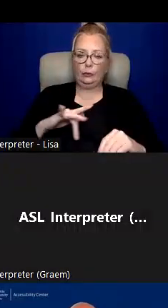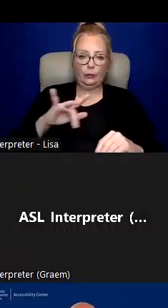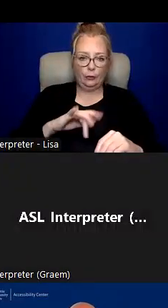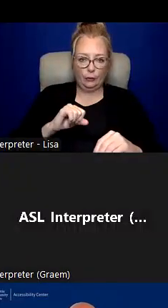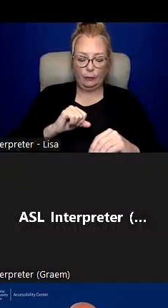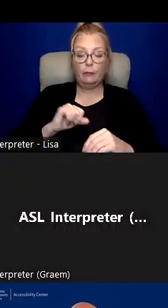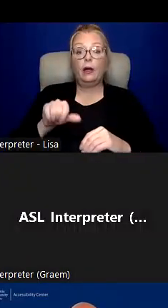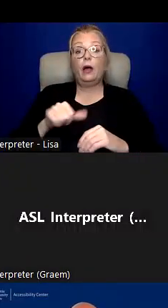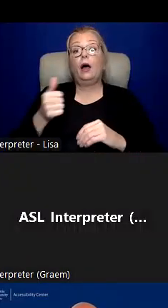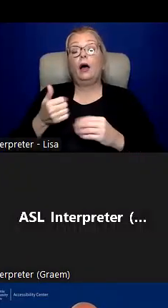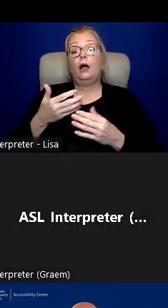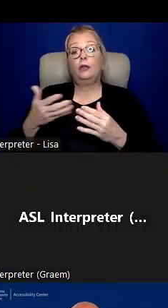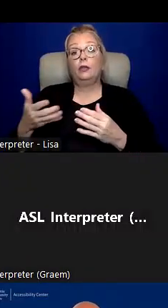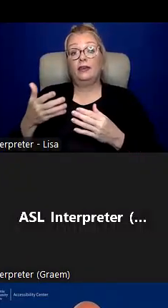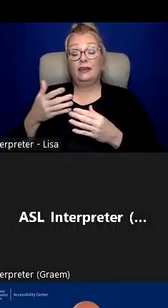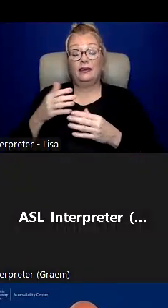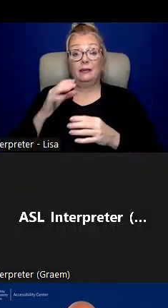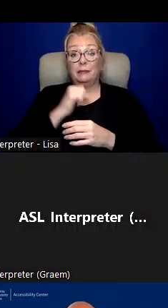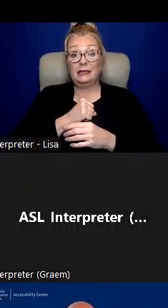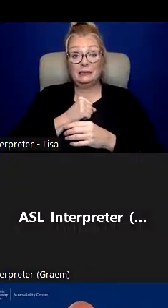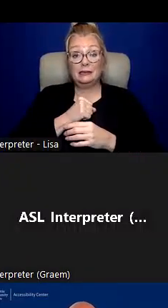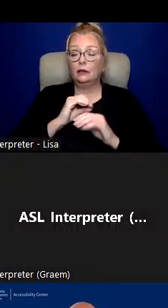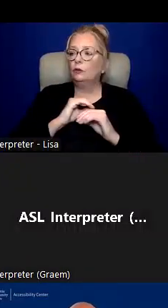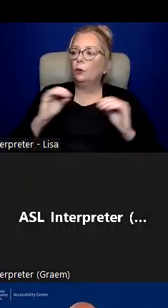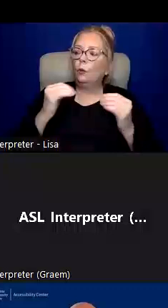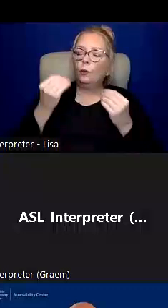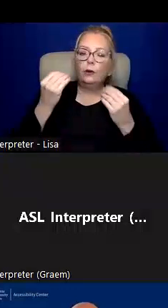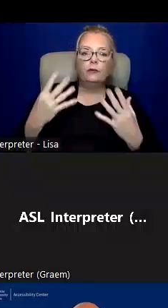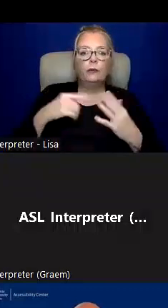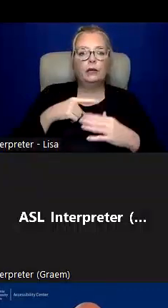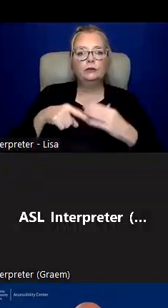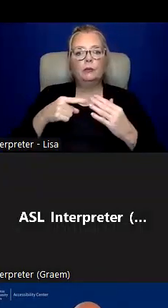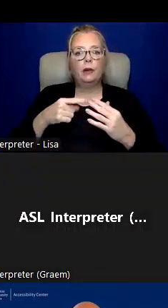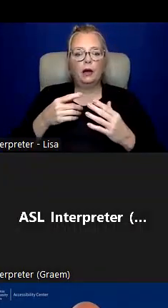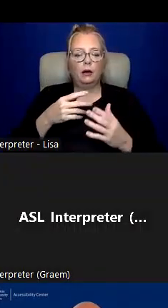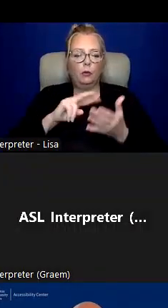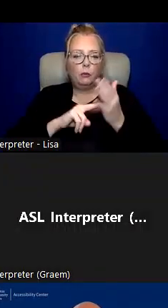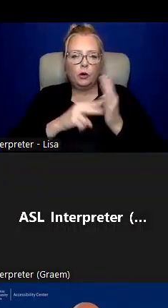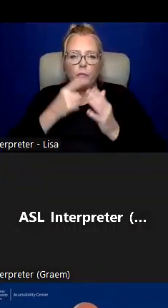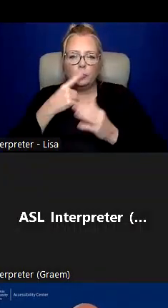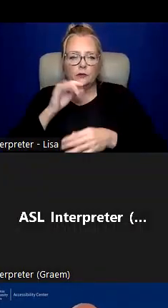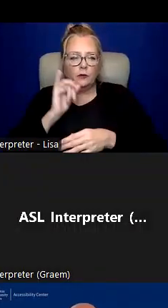there was no information really about what's the purpose of this technology, what are the features that we're